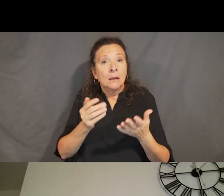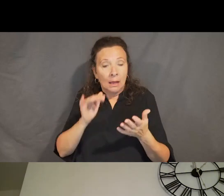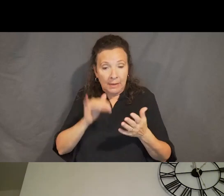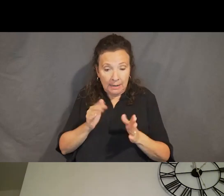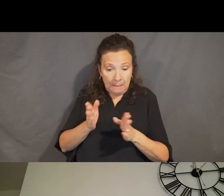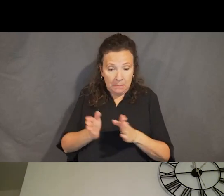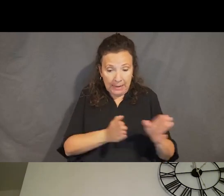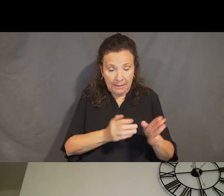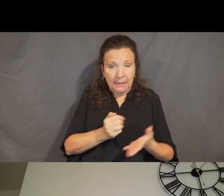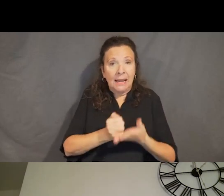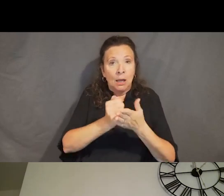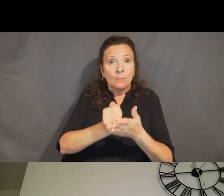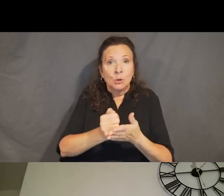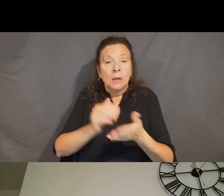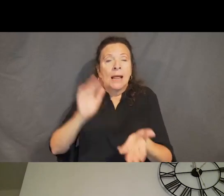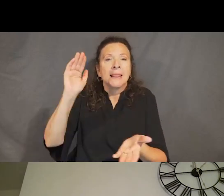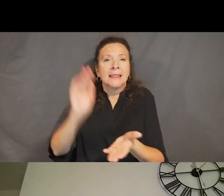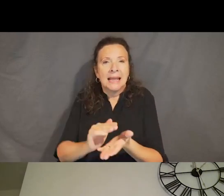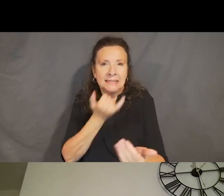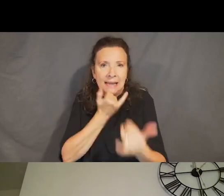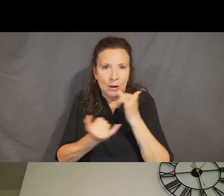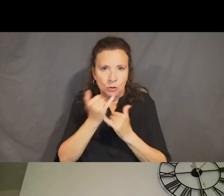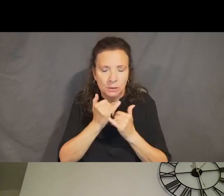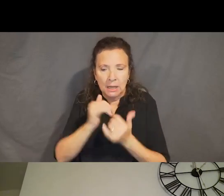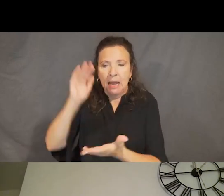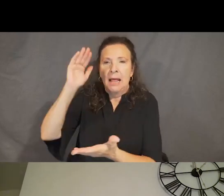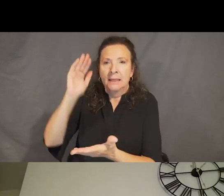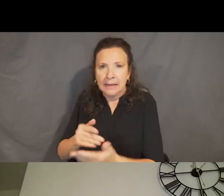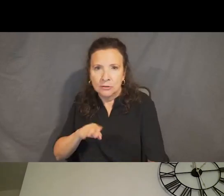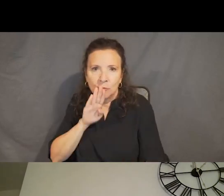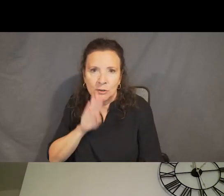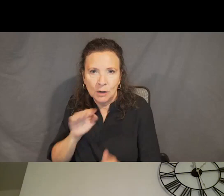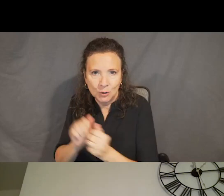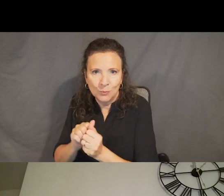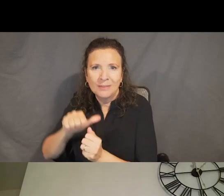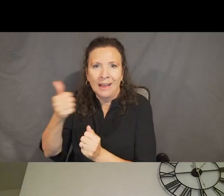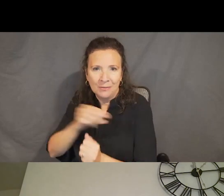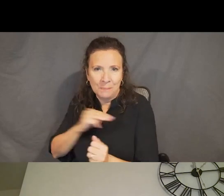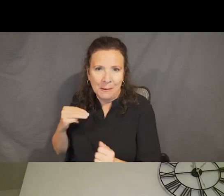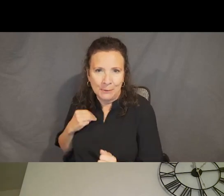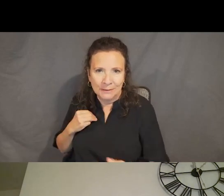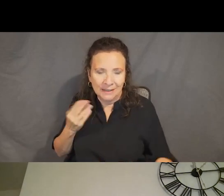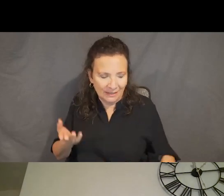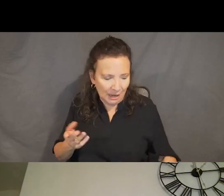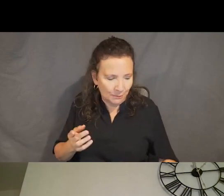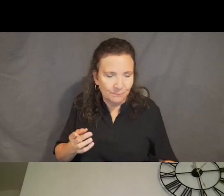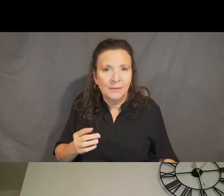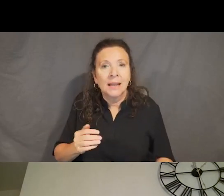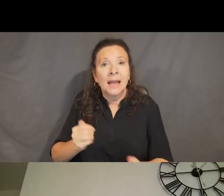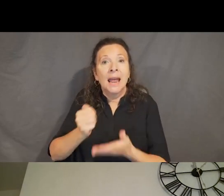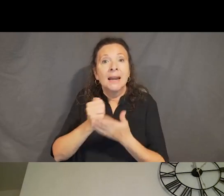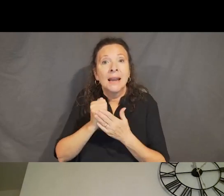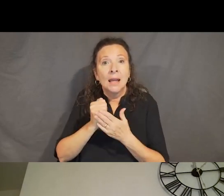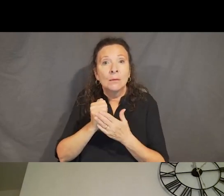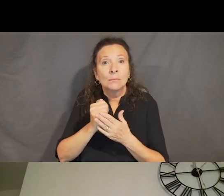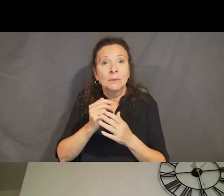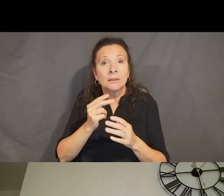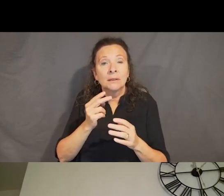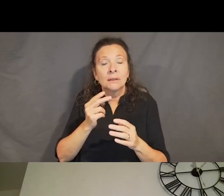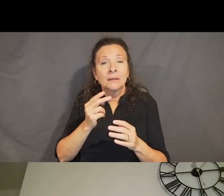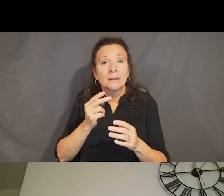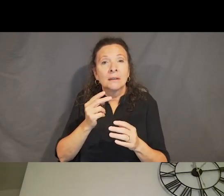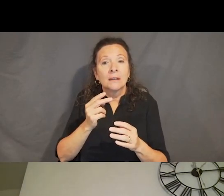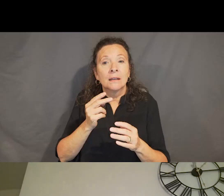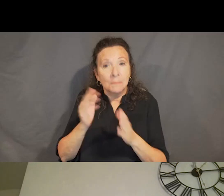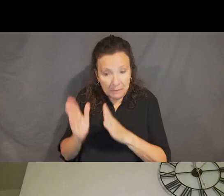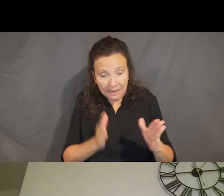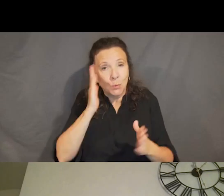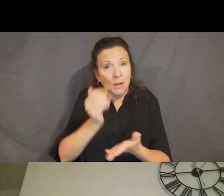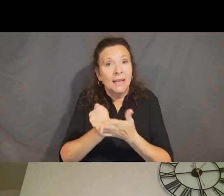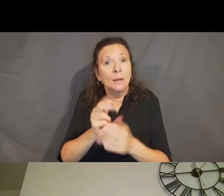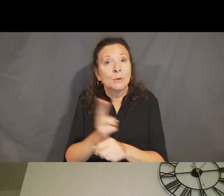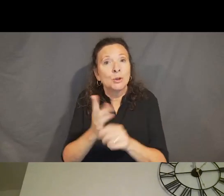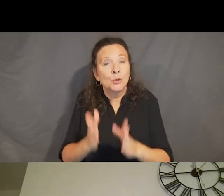from getting frustrated with your team members and help your users not get frustrated with you. So,